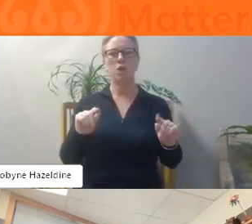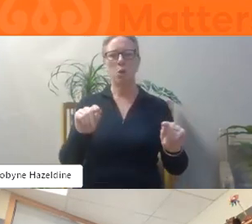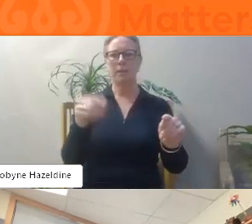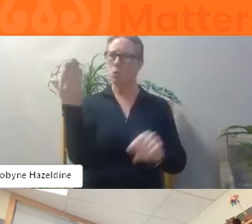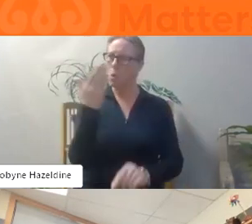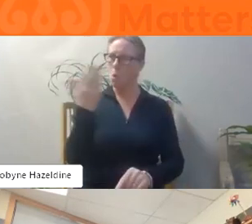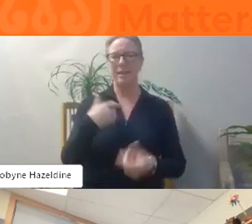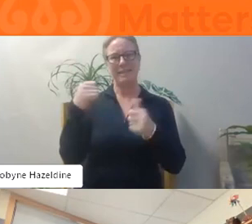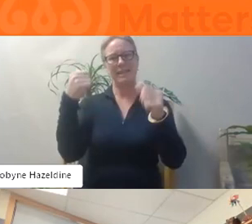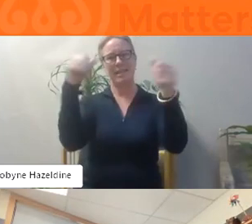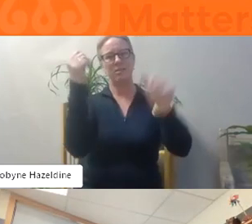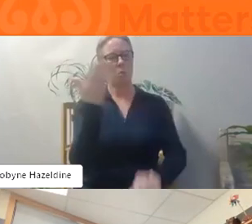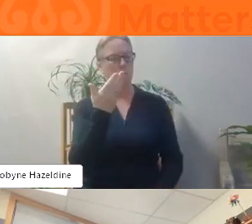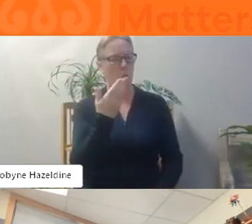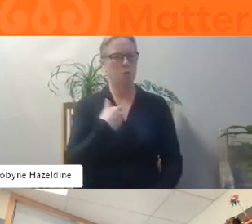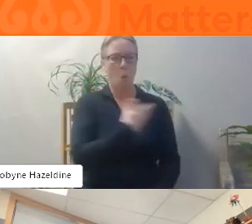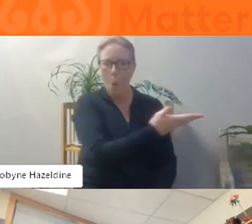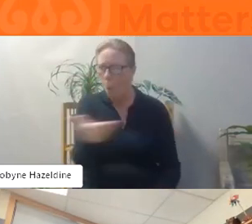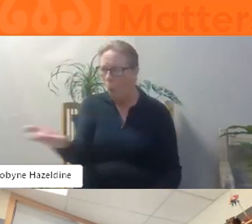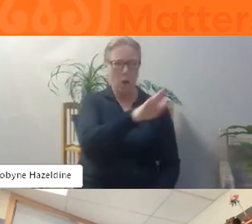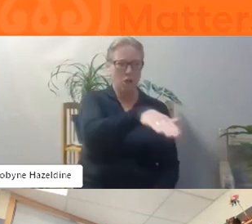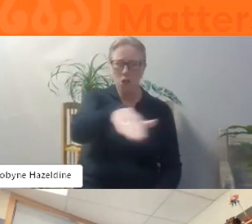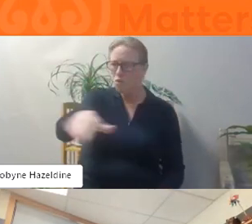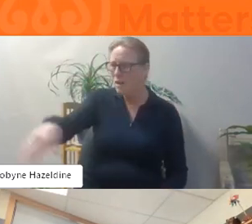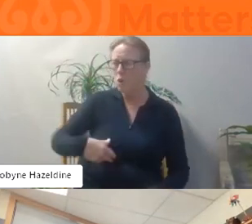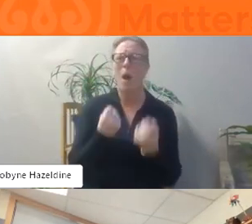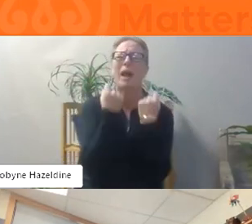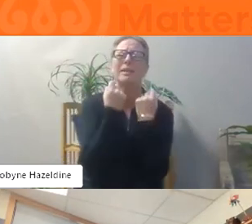schools is they get all the children to understand their classmate,